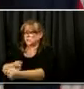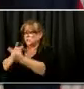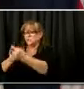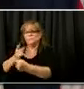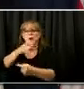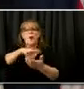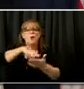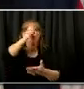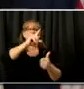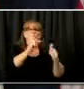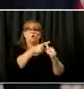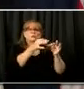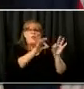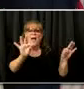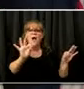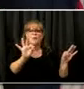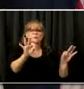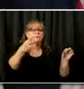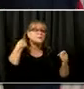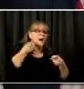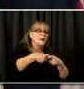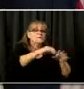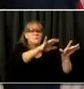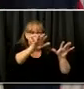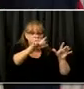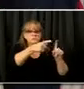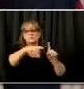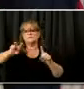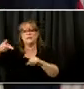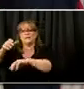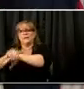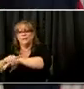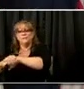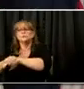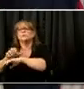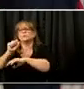so i joined the governor in urging parents to enroll their kids in schools